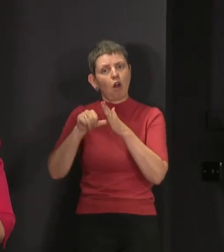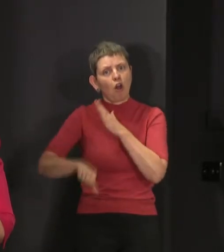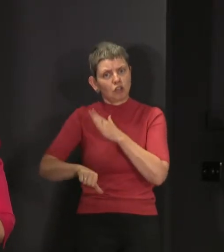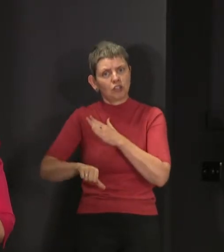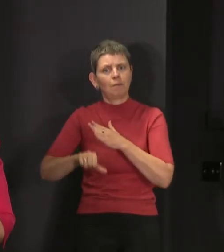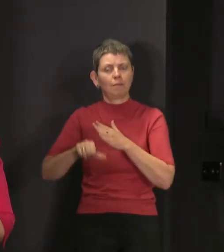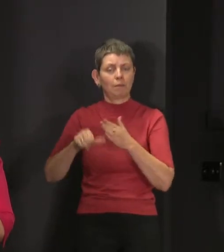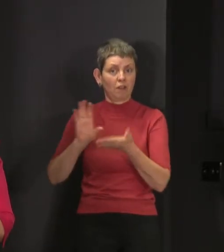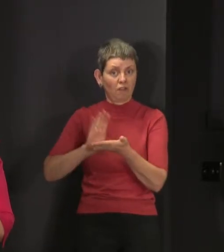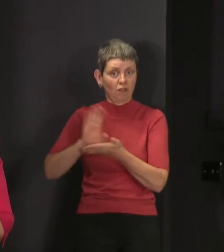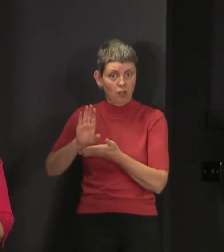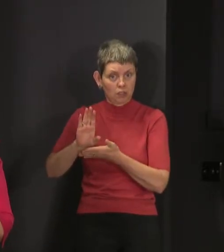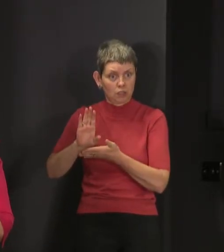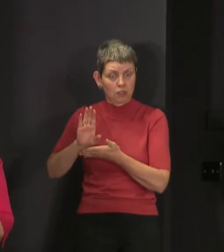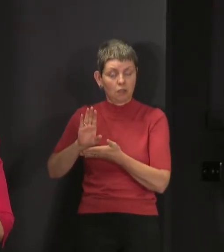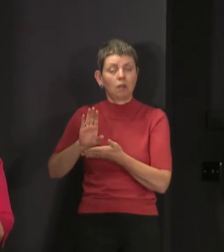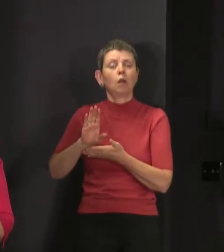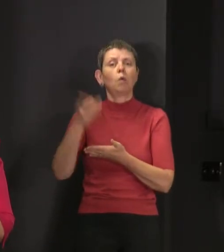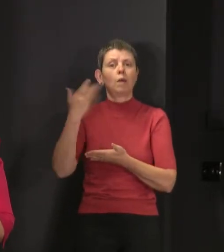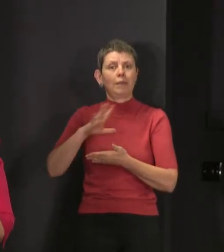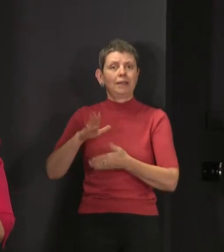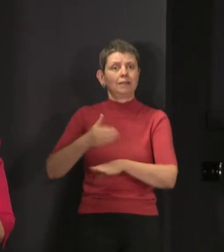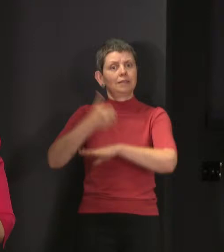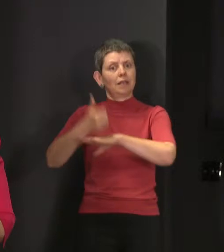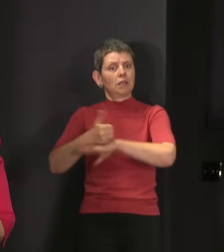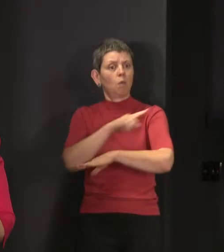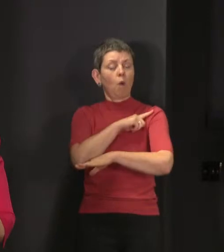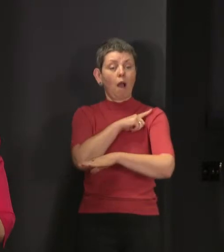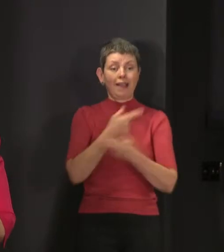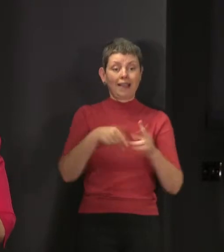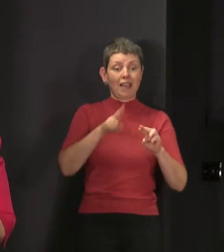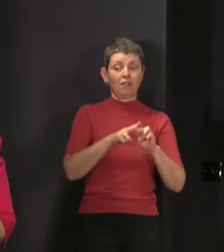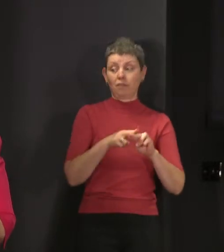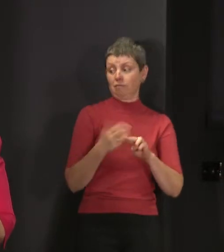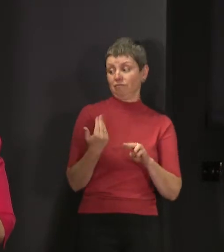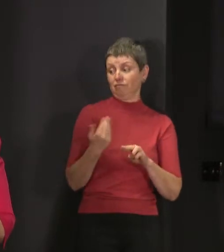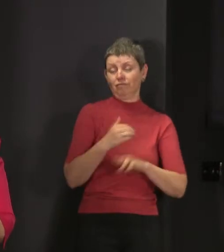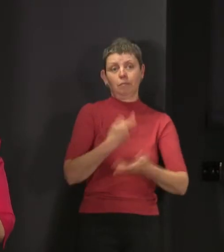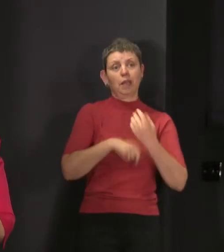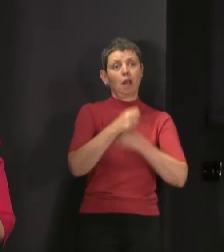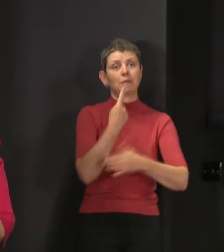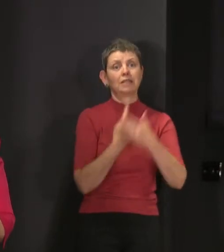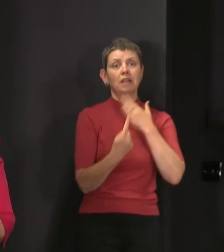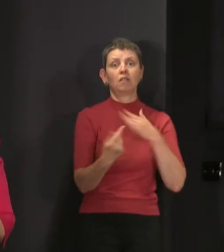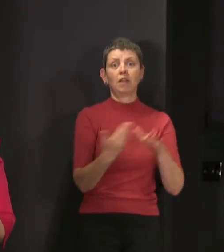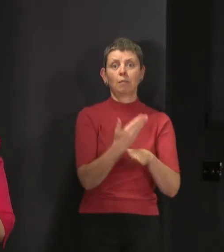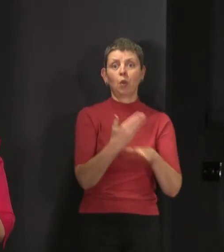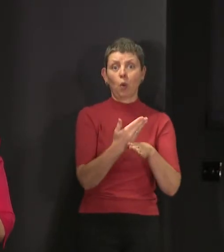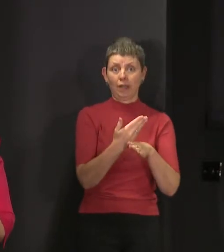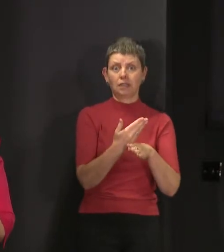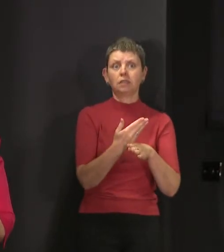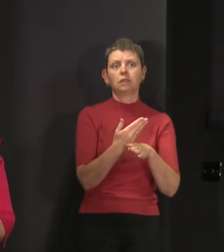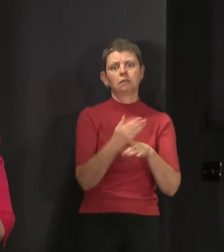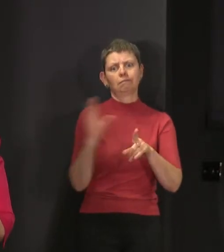individuals who've lost revenue to Covid-19 this plugged a gap in existing support as the UK government scheme was